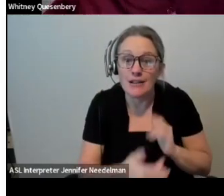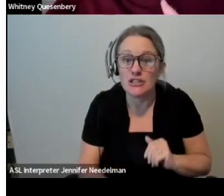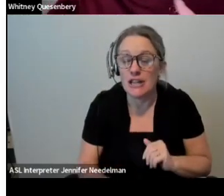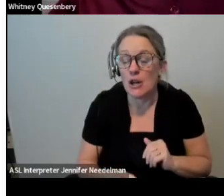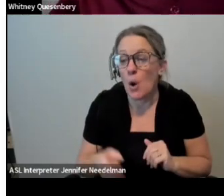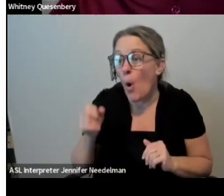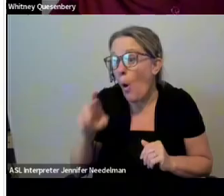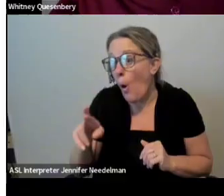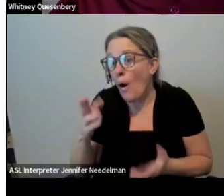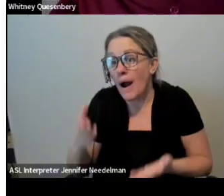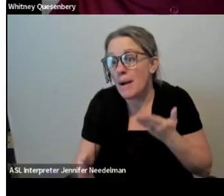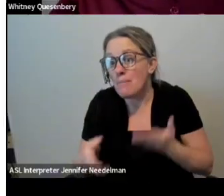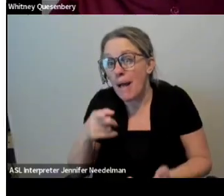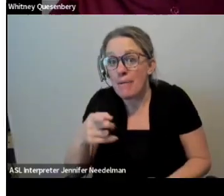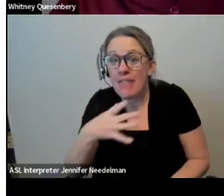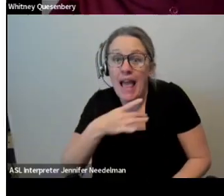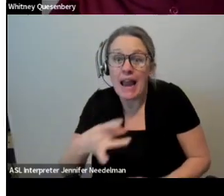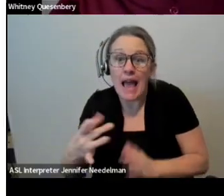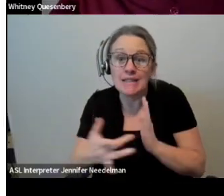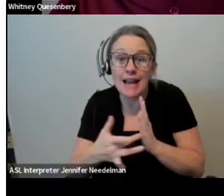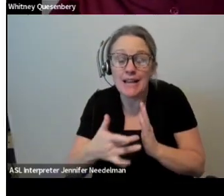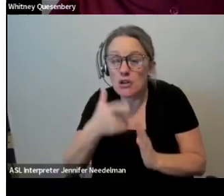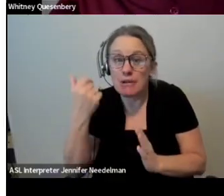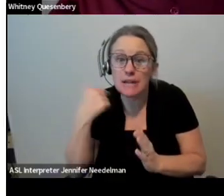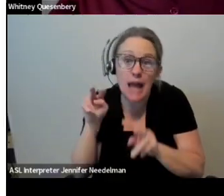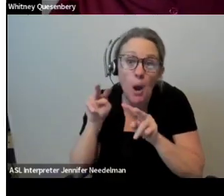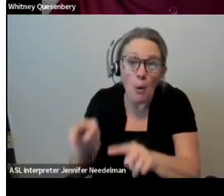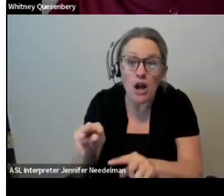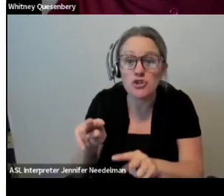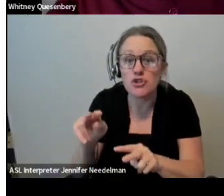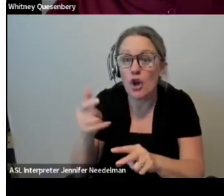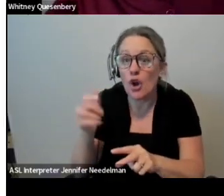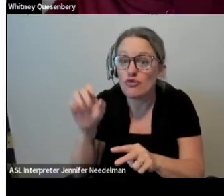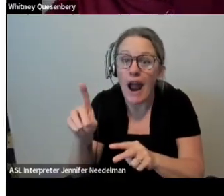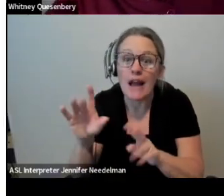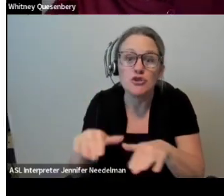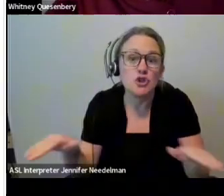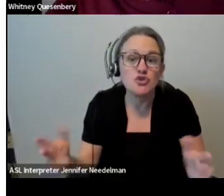So there's lots of, even within that little stereotype, there's a lot of variations to unpack.